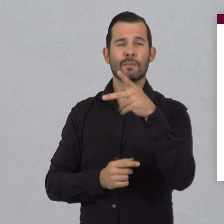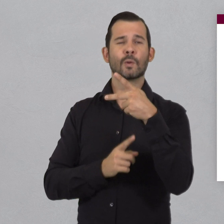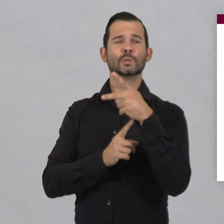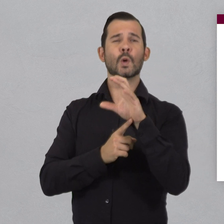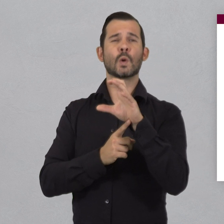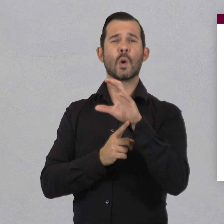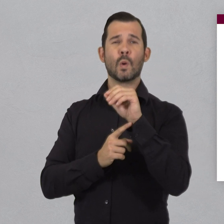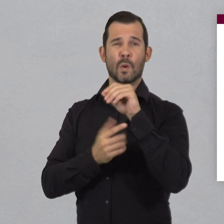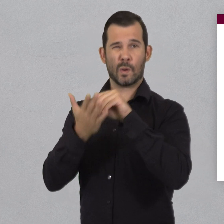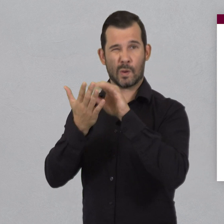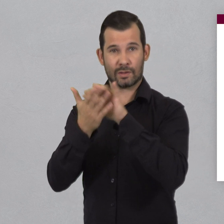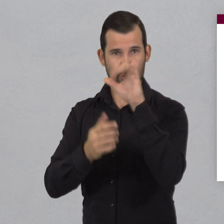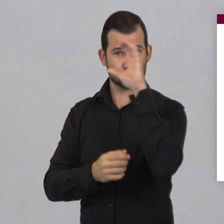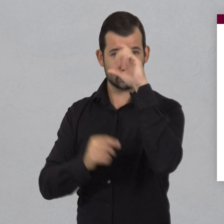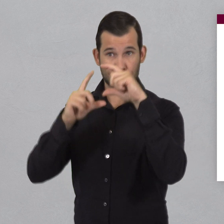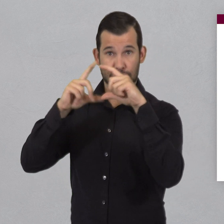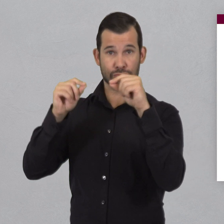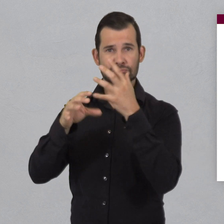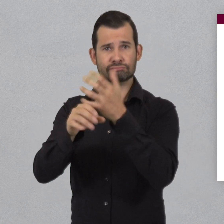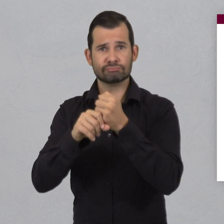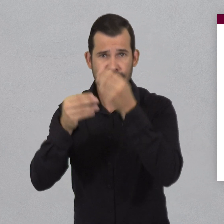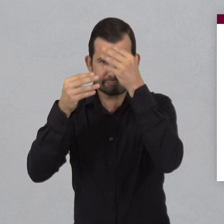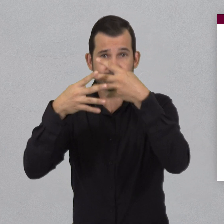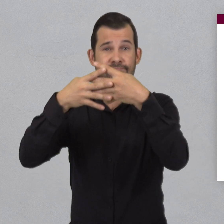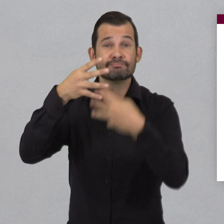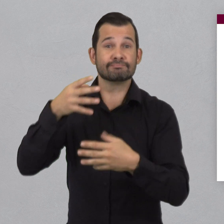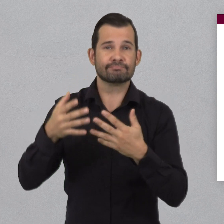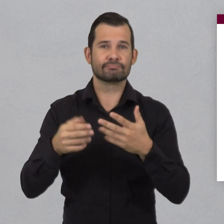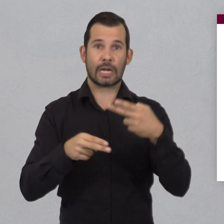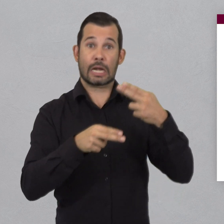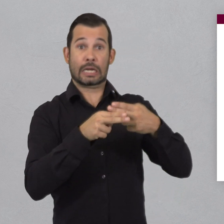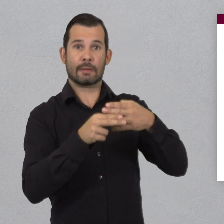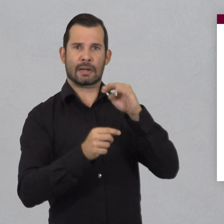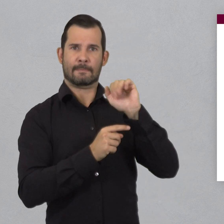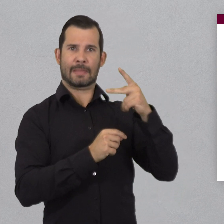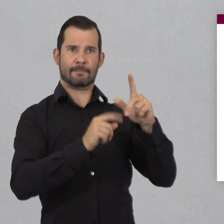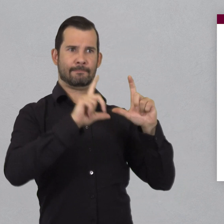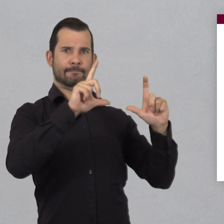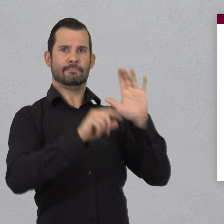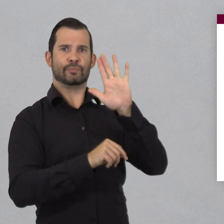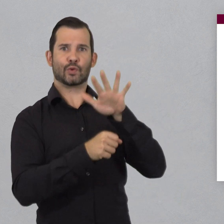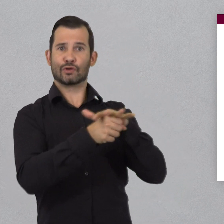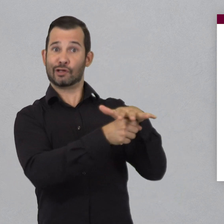your postal code in the search box to get: • The name and a map of your riding